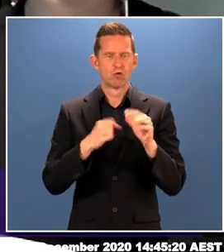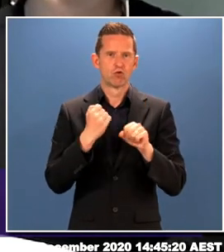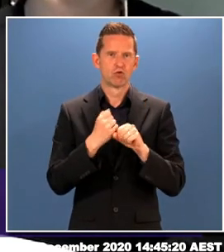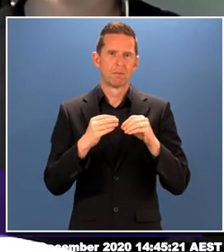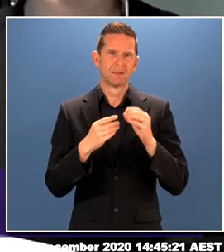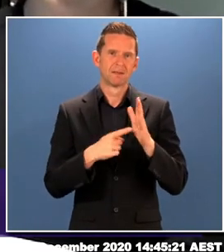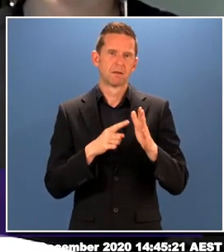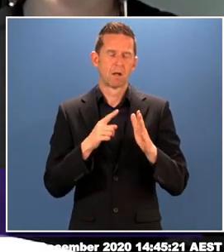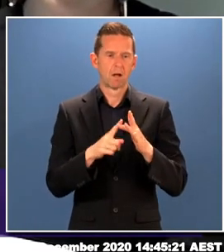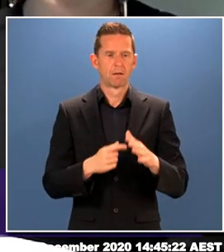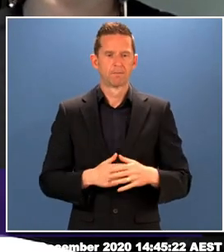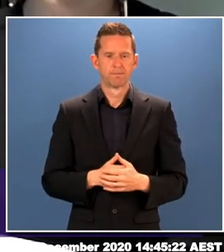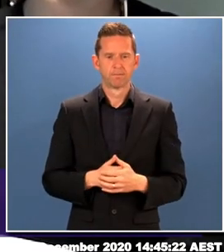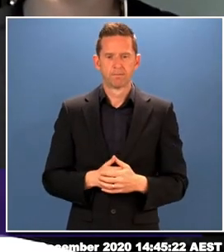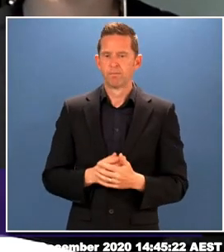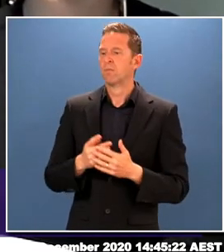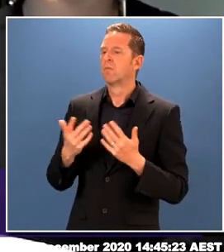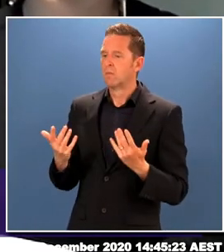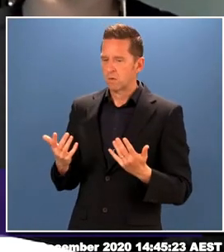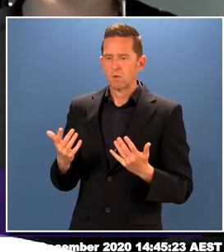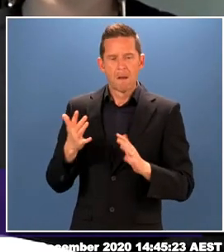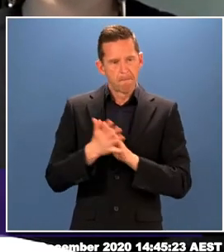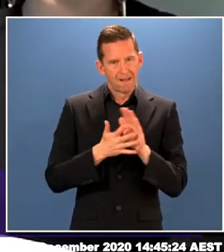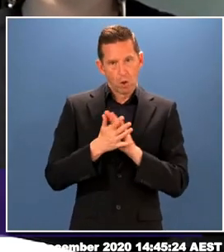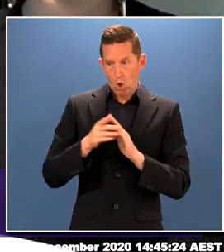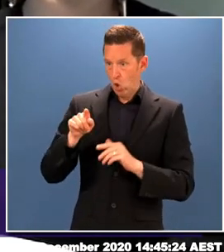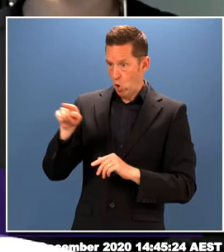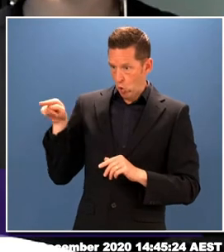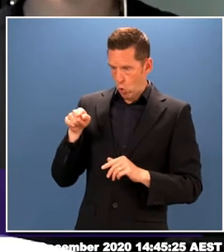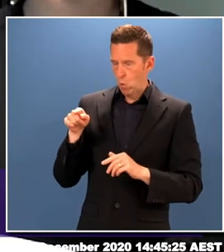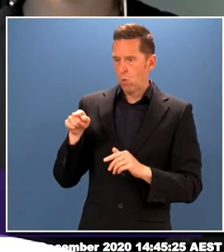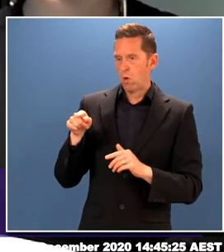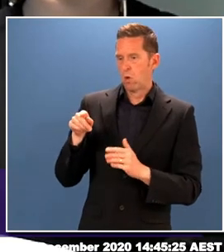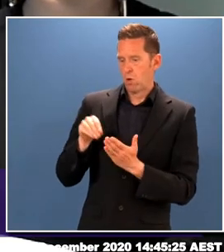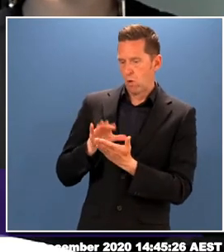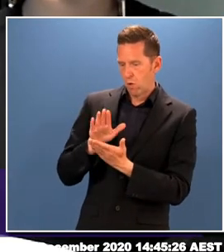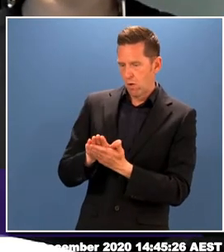So you inserted into the general proposition some examples that